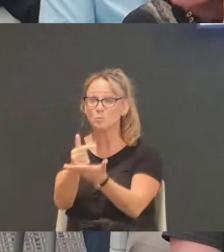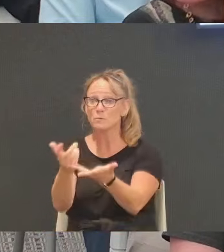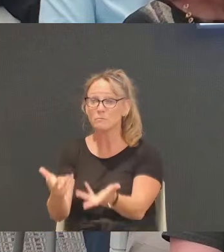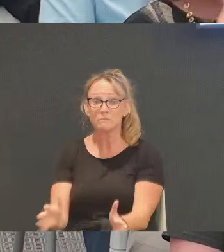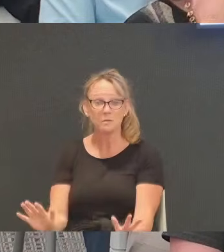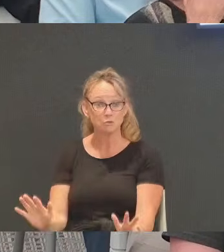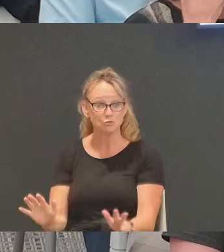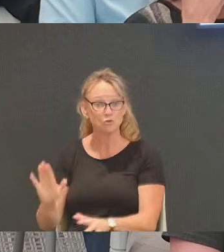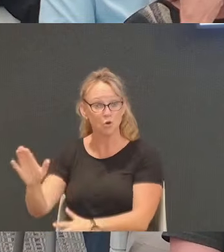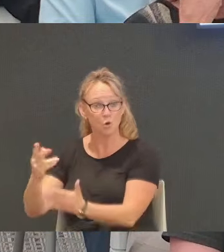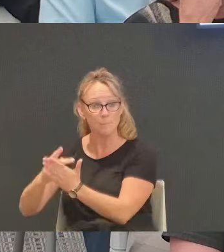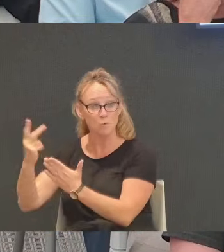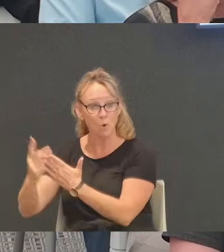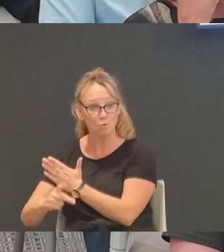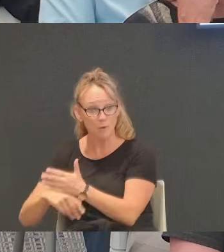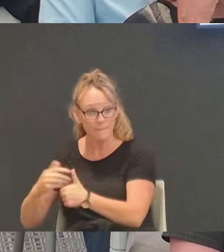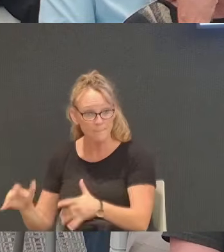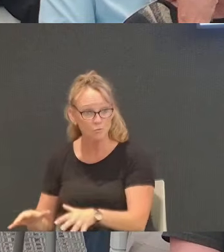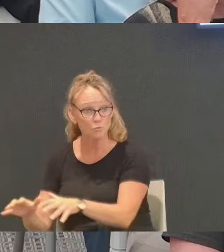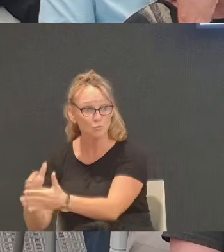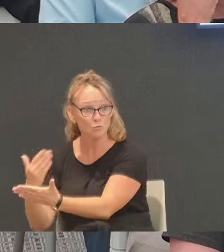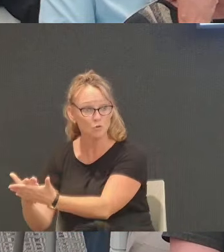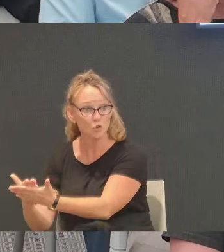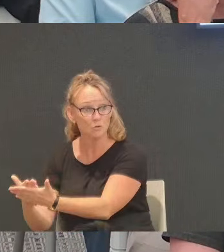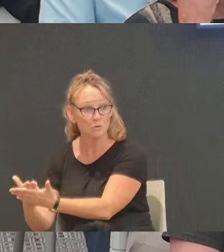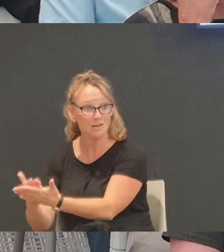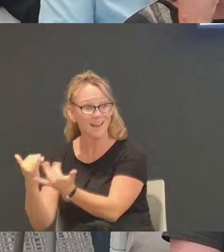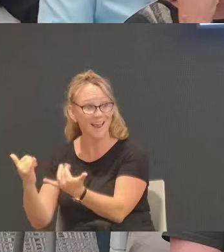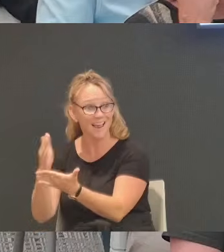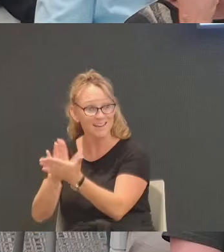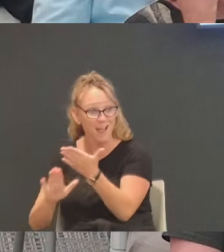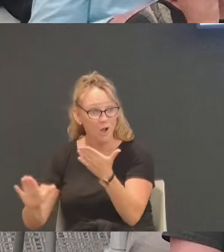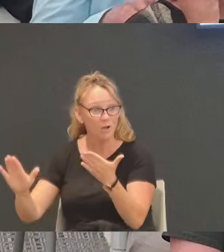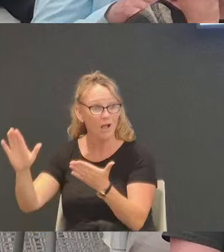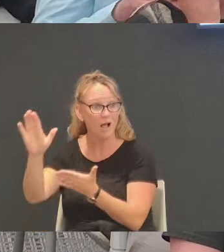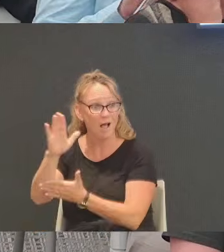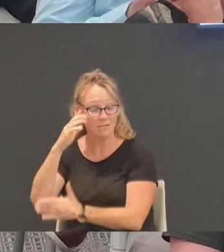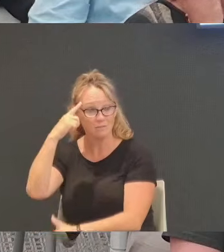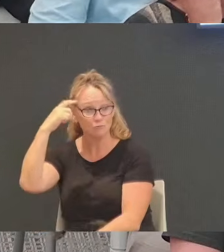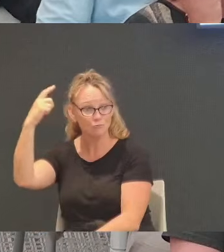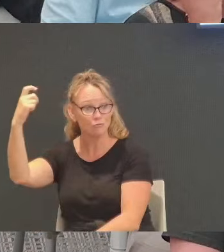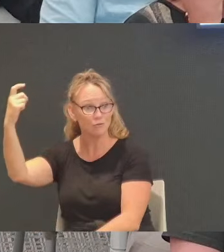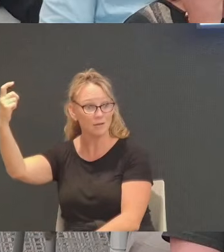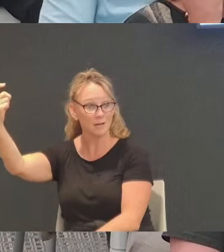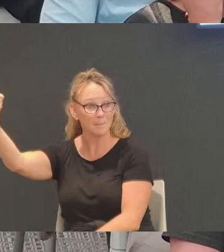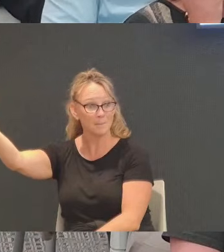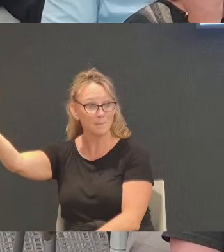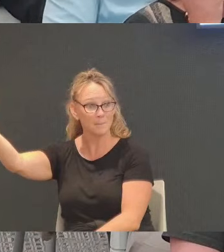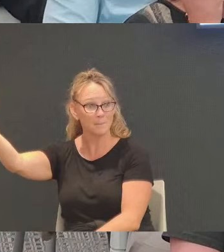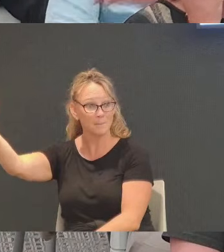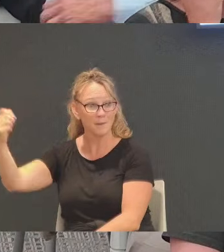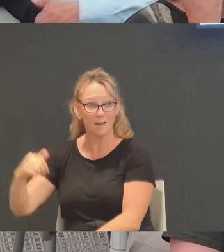her program. She was accepted into college where she's living to pursue her dream of aviation.